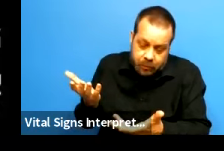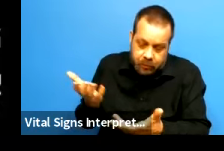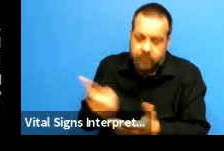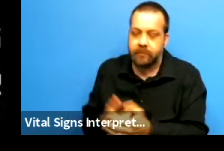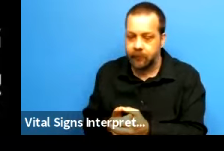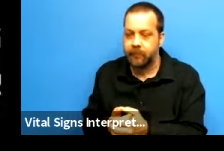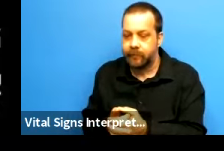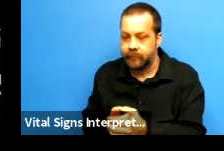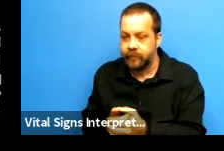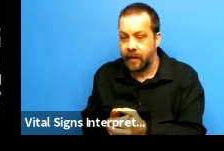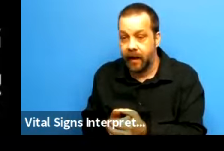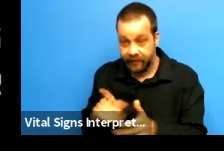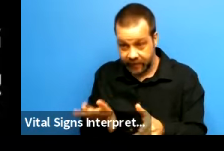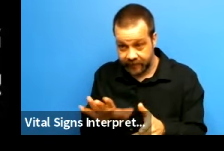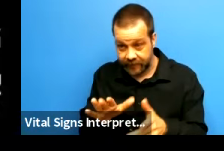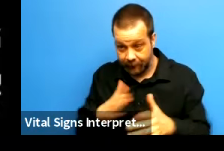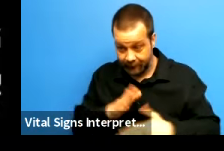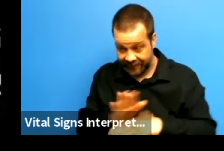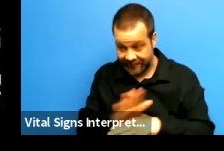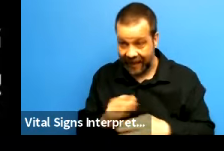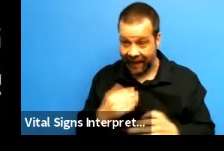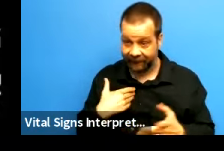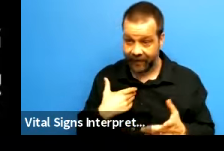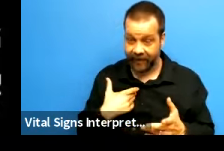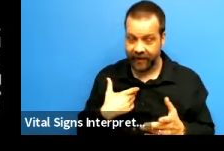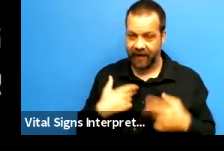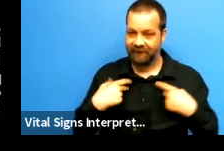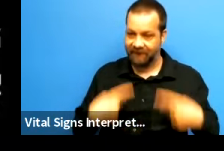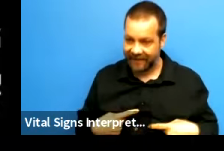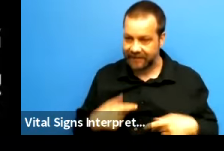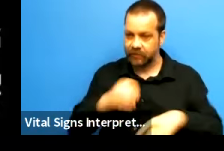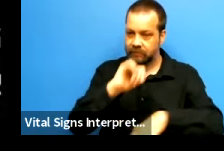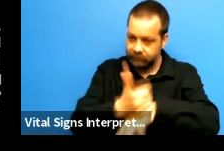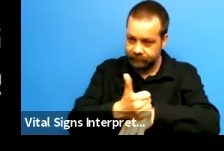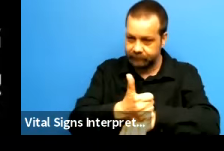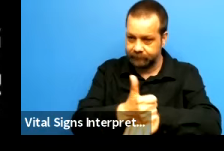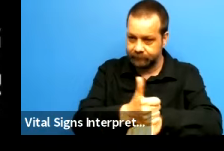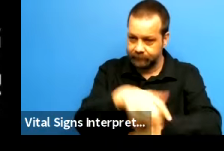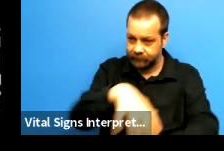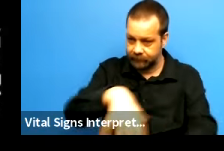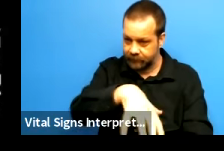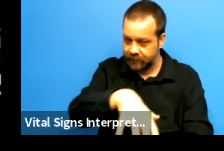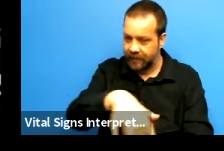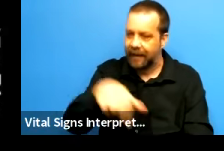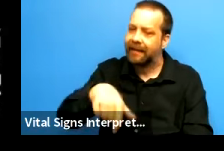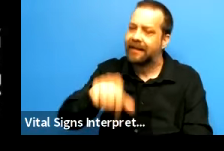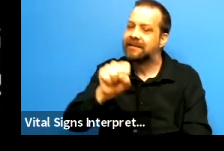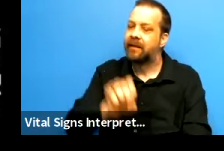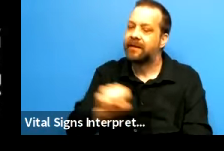have a physical location? Our office, the Southeast ADA Center, we have a physical location